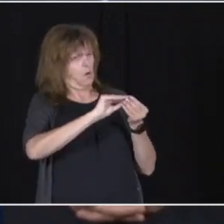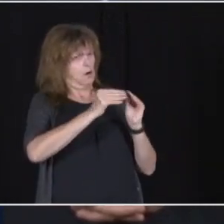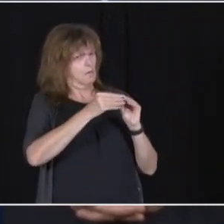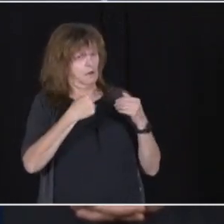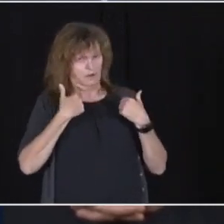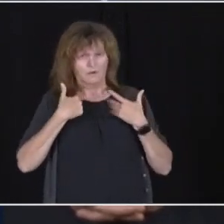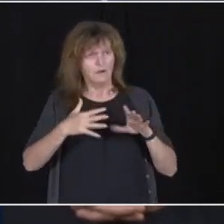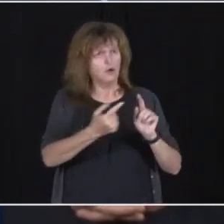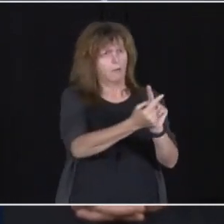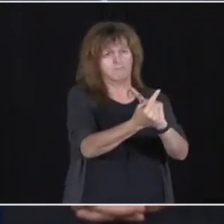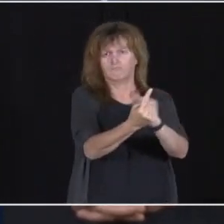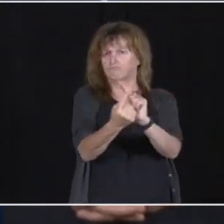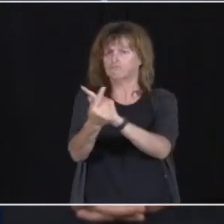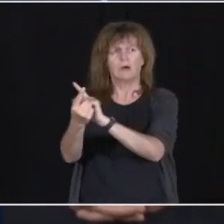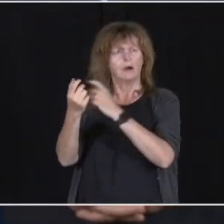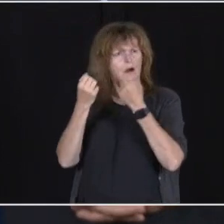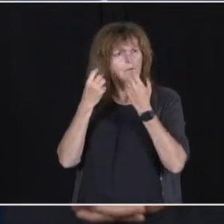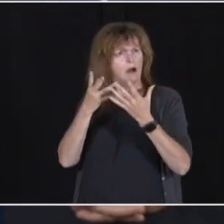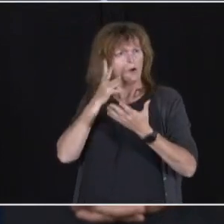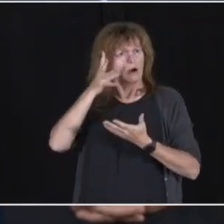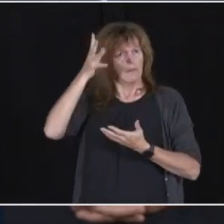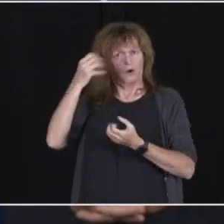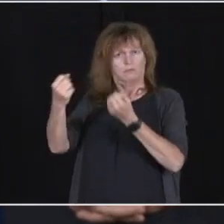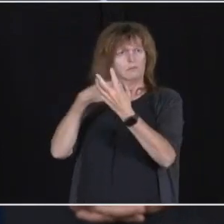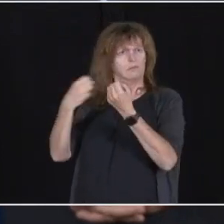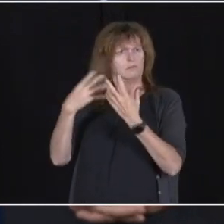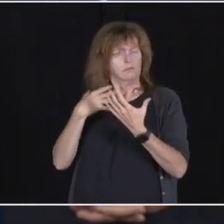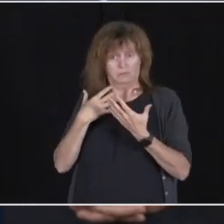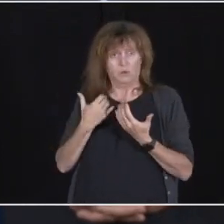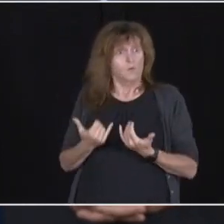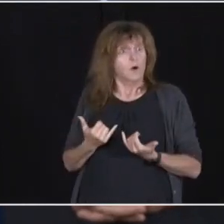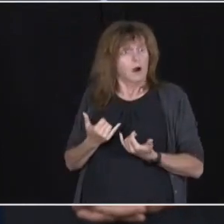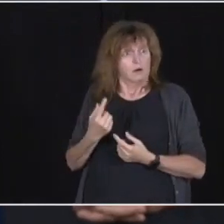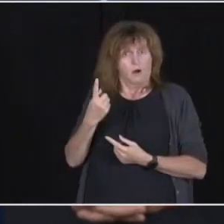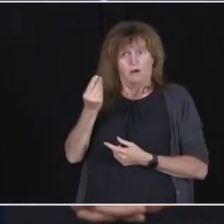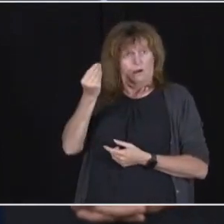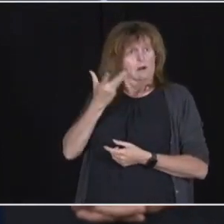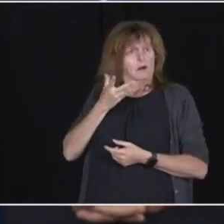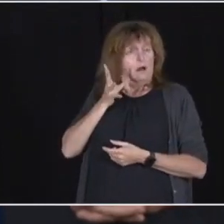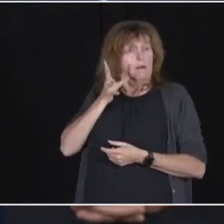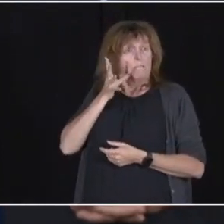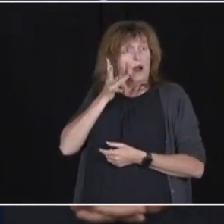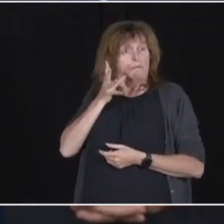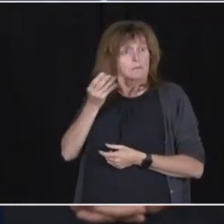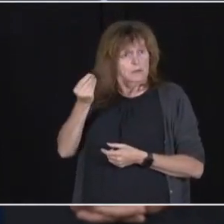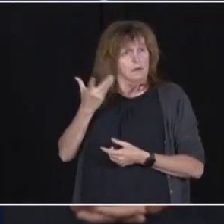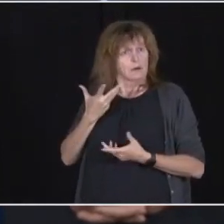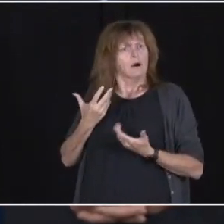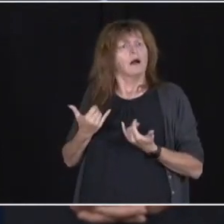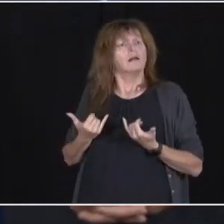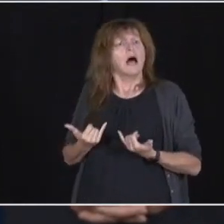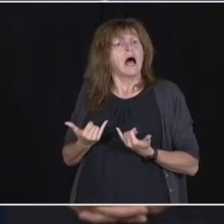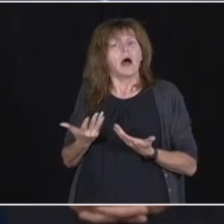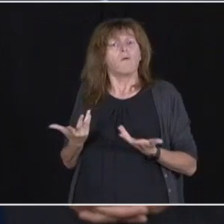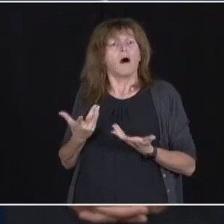I am putting my own personal poll when I go talk to people and talk to parents. I just had a conversation with a mother today